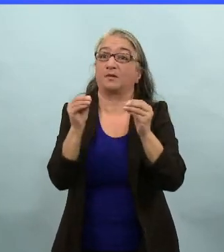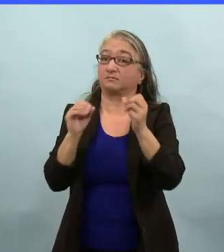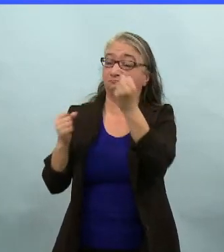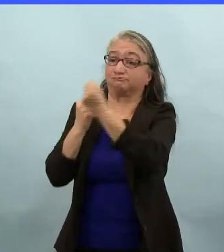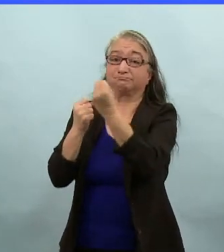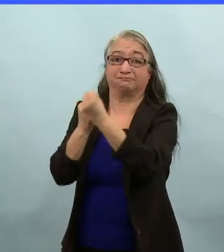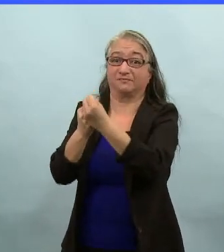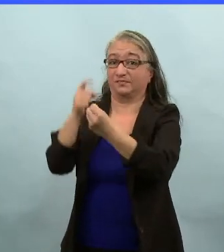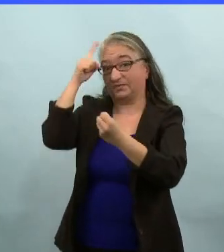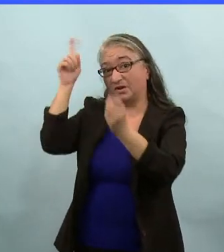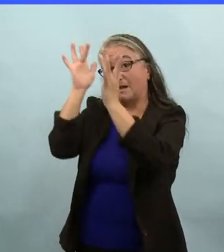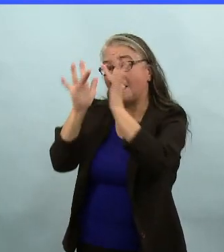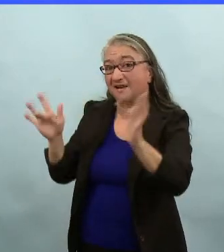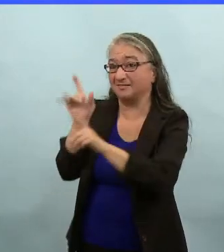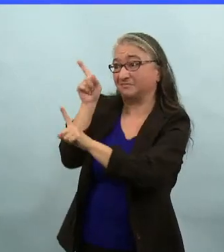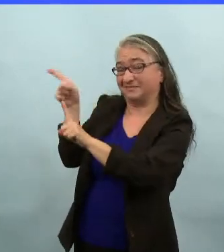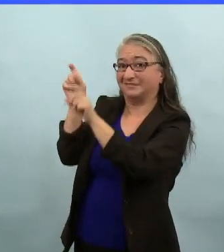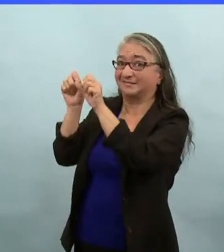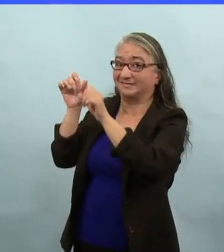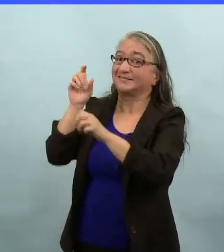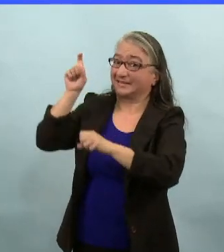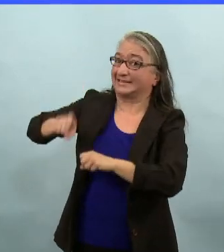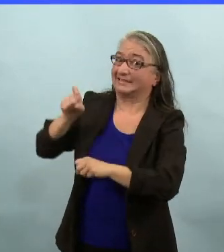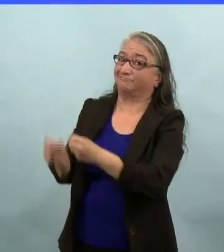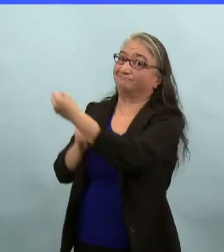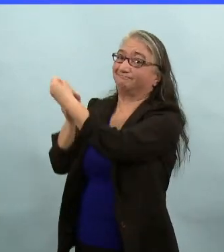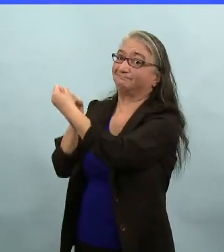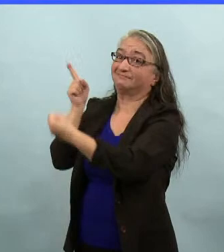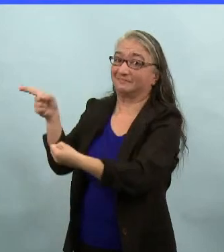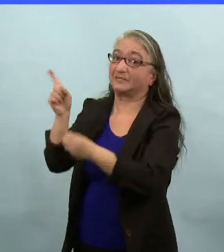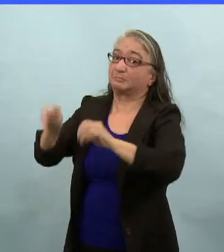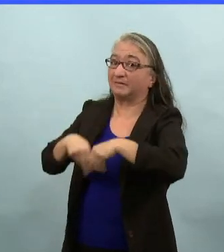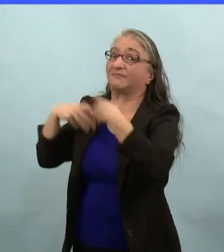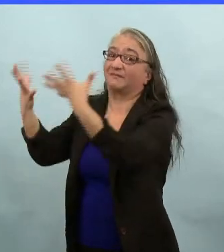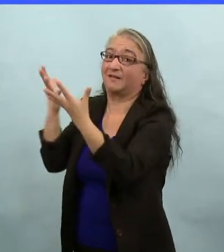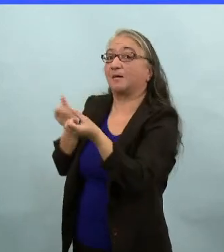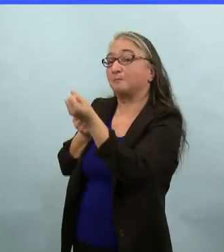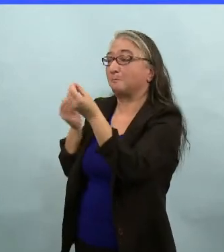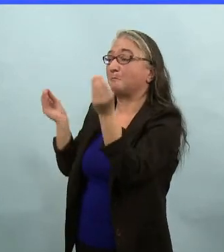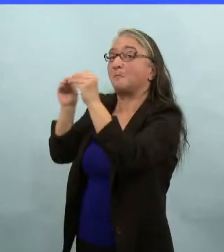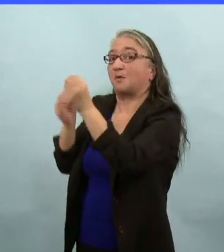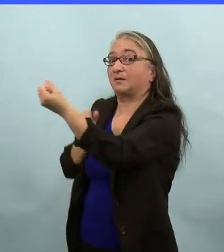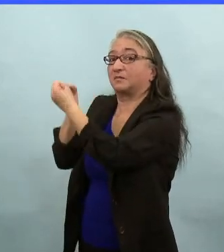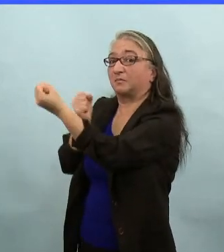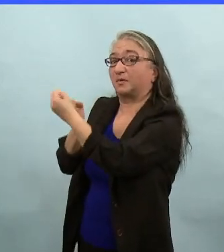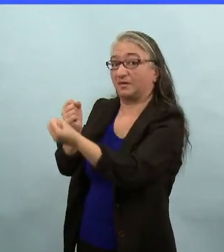we are committed to providing additional support and staffing help as we continue to navigate these